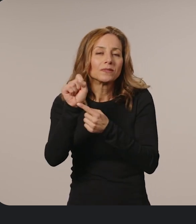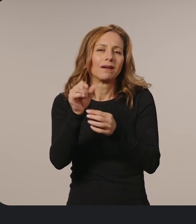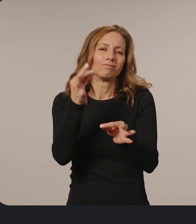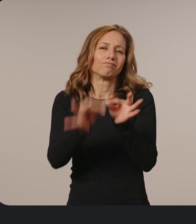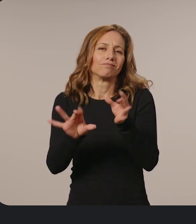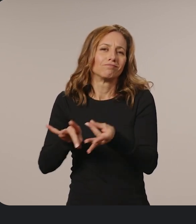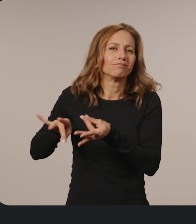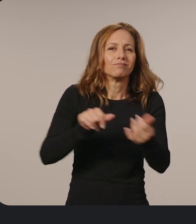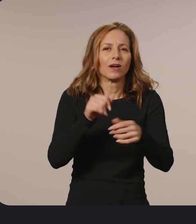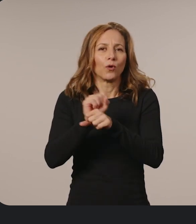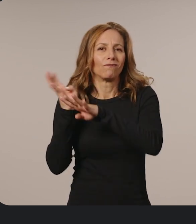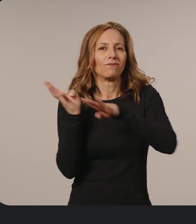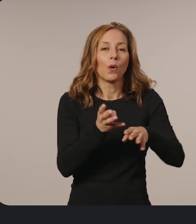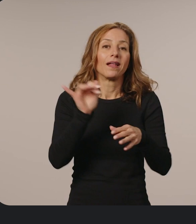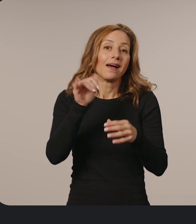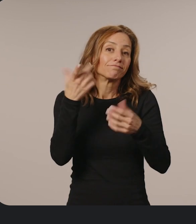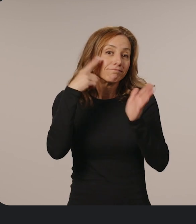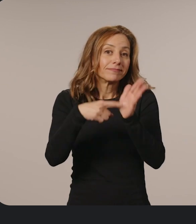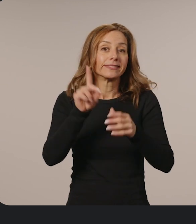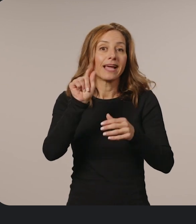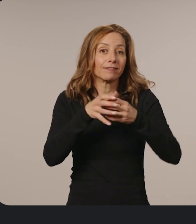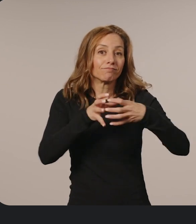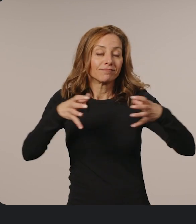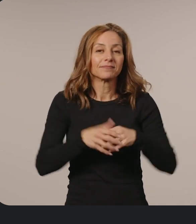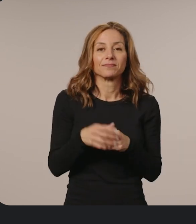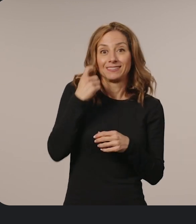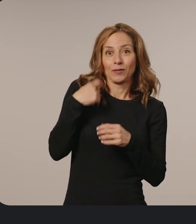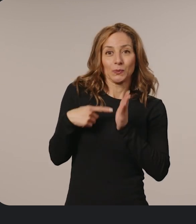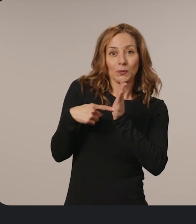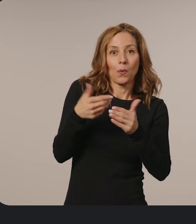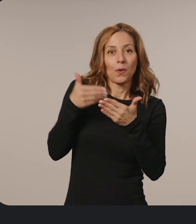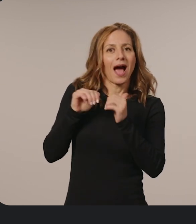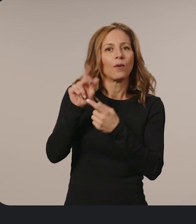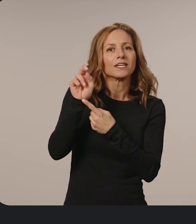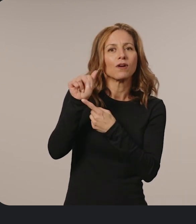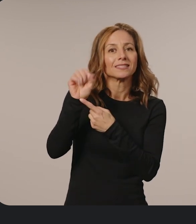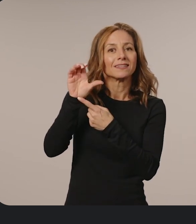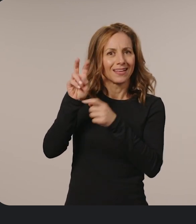with tools that simplify your workflow, like data augmentation. Earlier we showed you how KerasCV